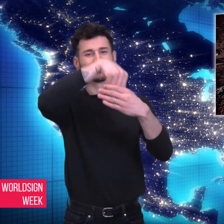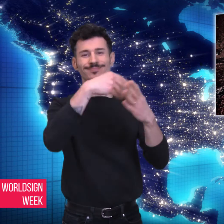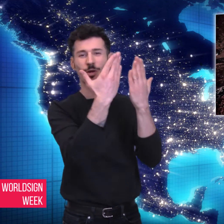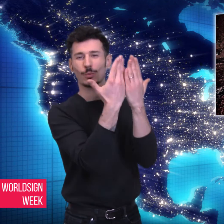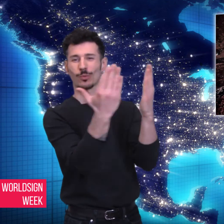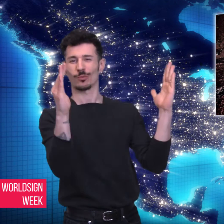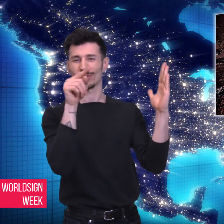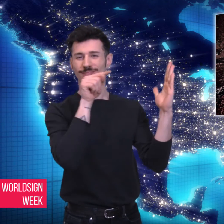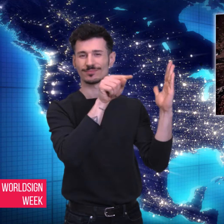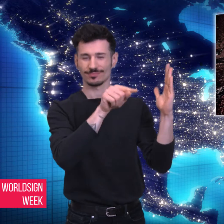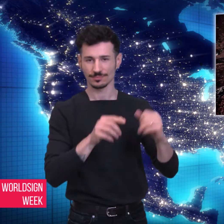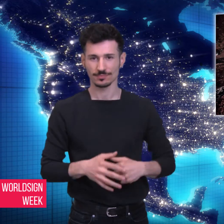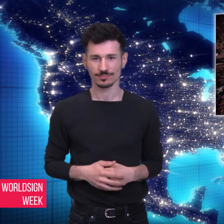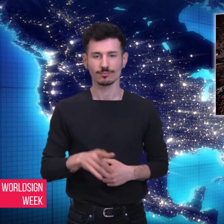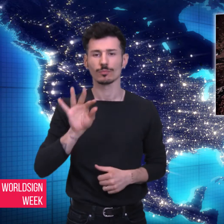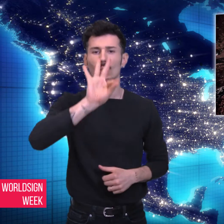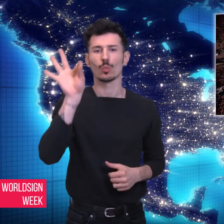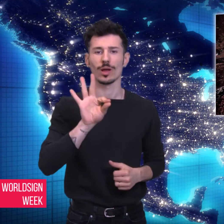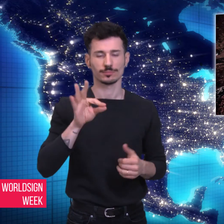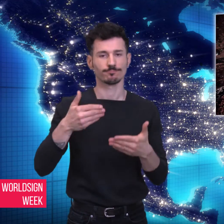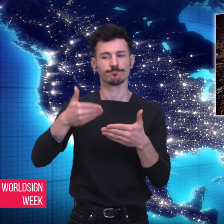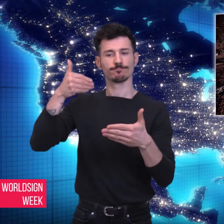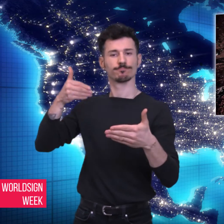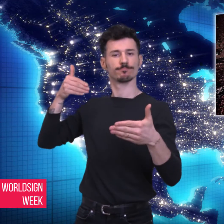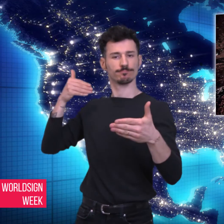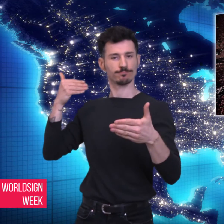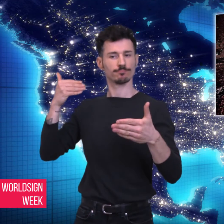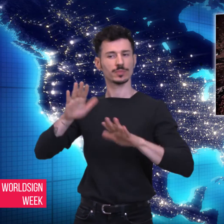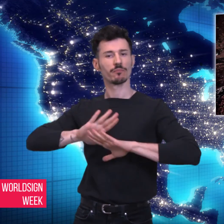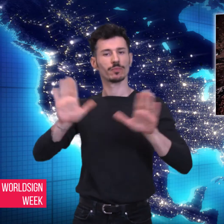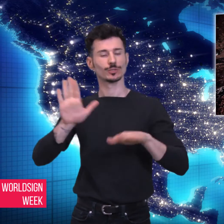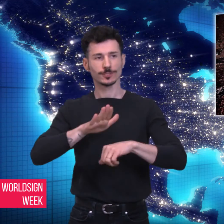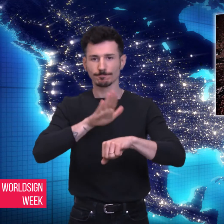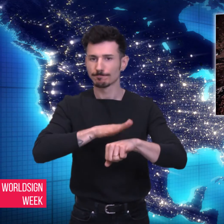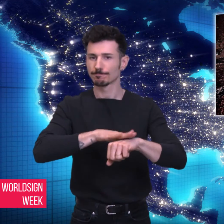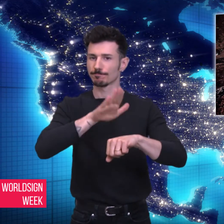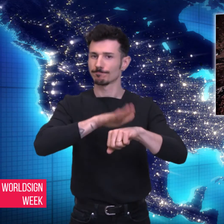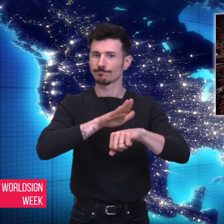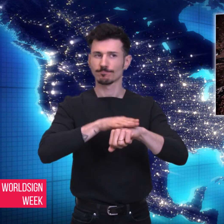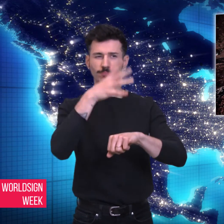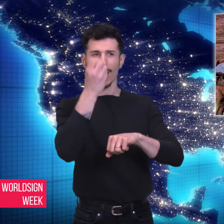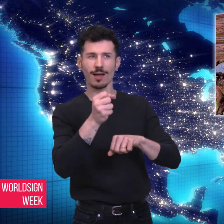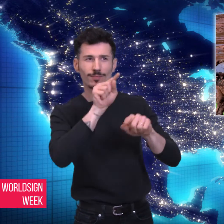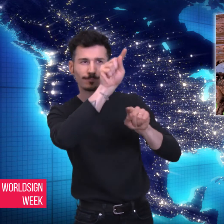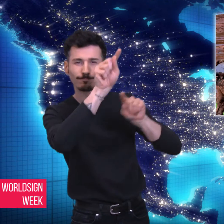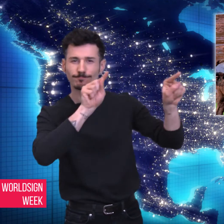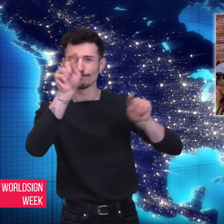consultants. There were warnings of possible safety